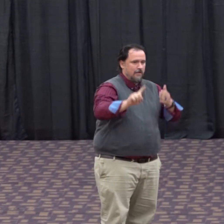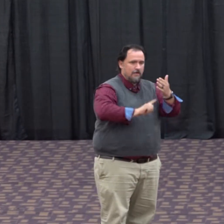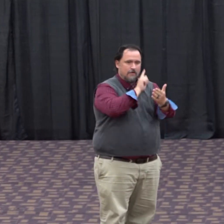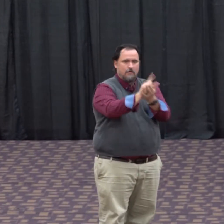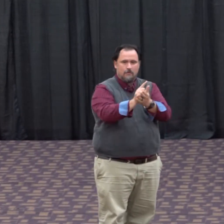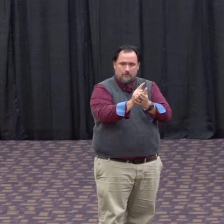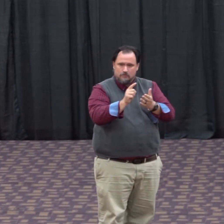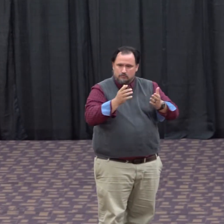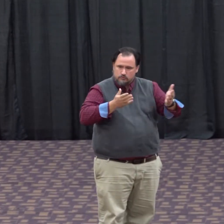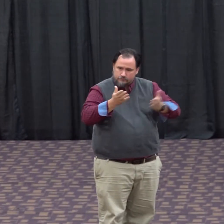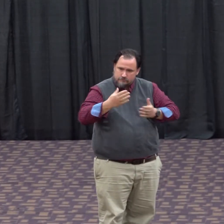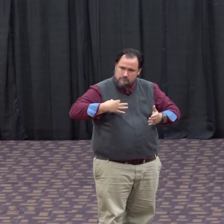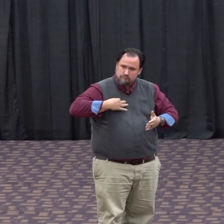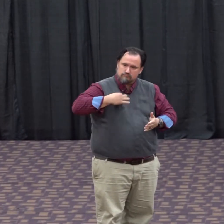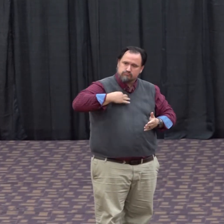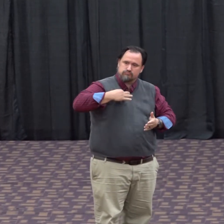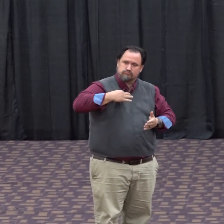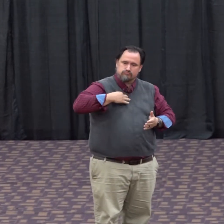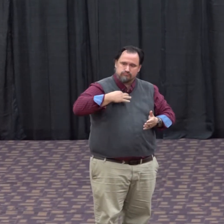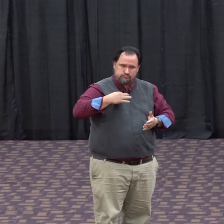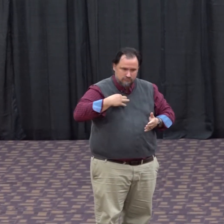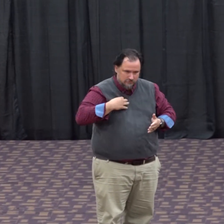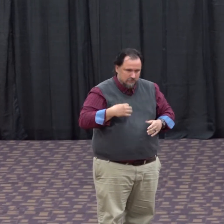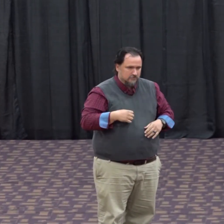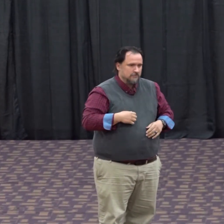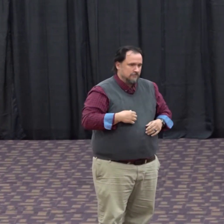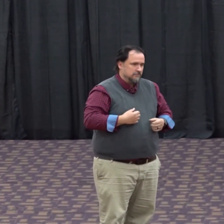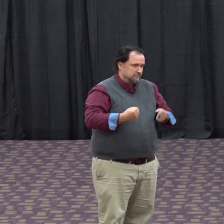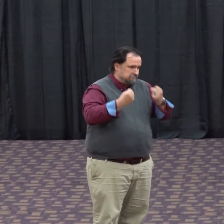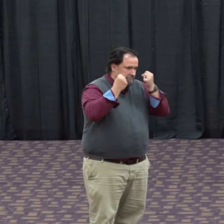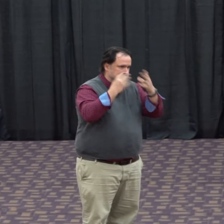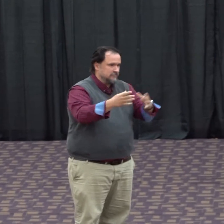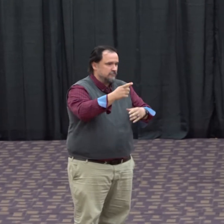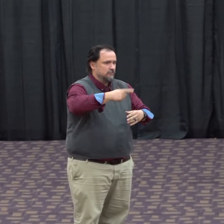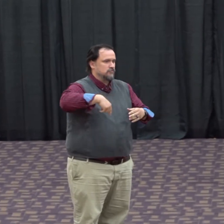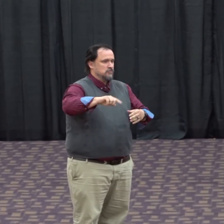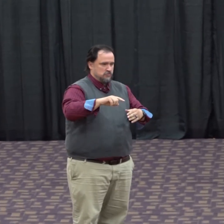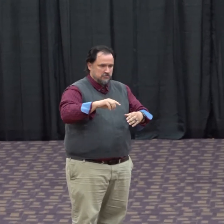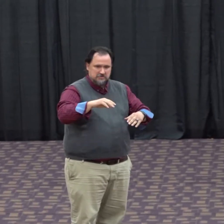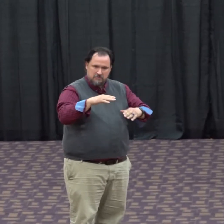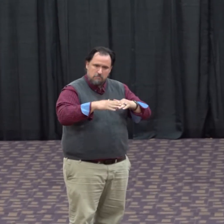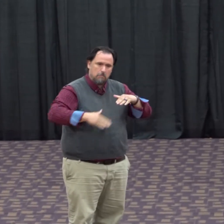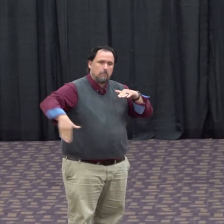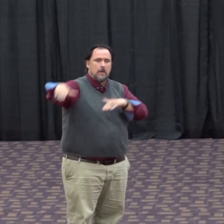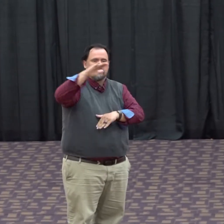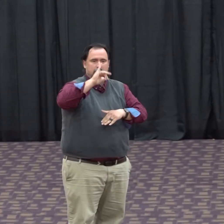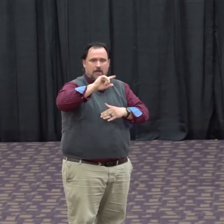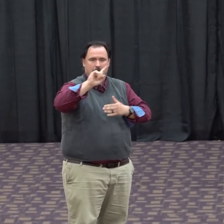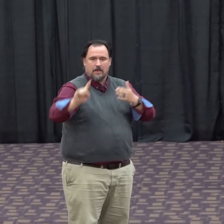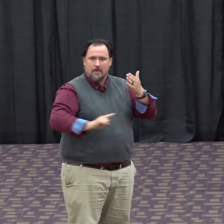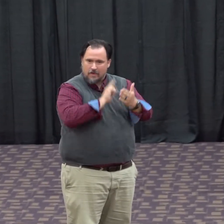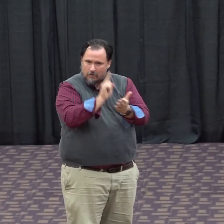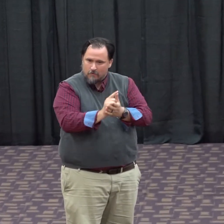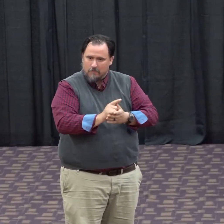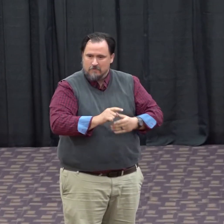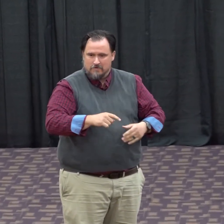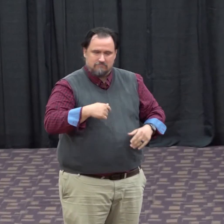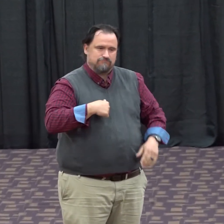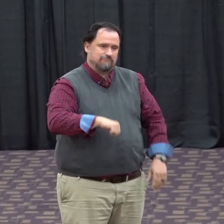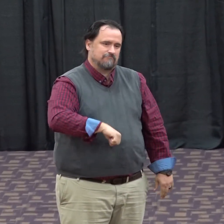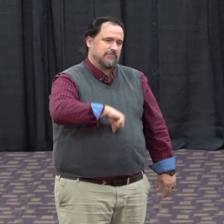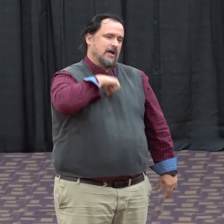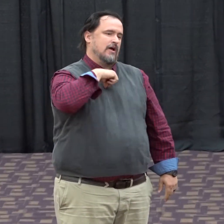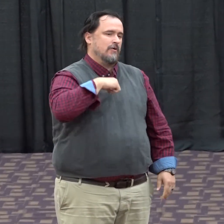You were required to do 32 hours of community service, volunteer time, and many of you exceeded that in hours.